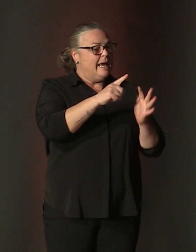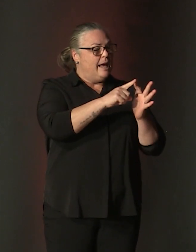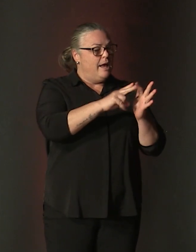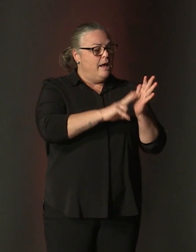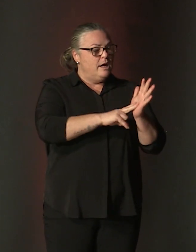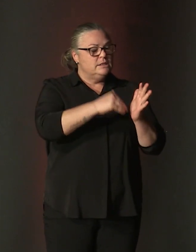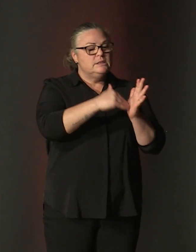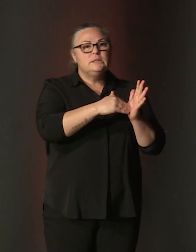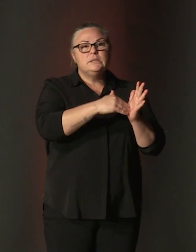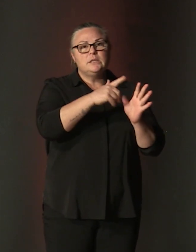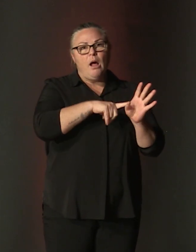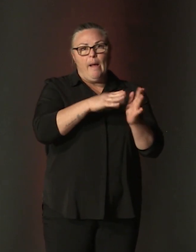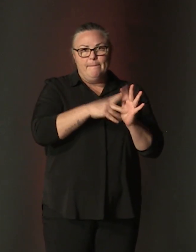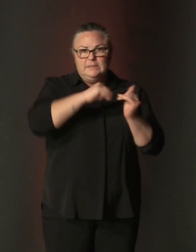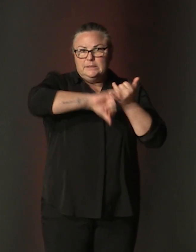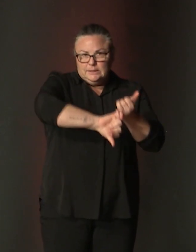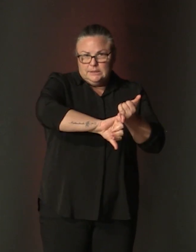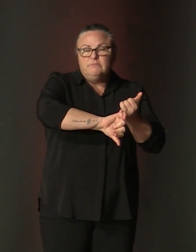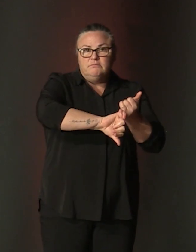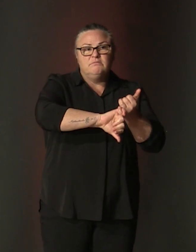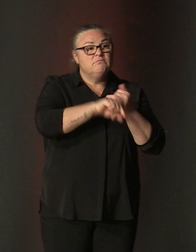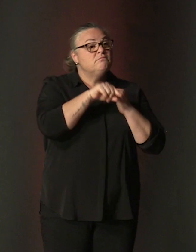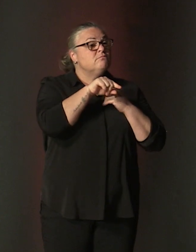Enzymes are proteins that act like fire starters.